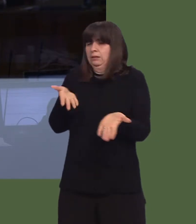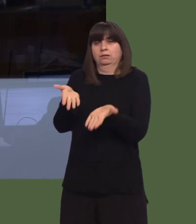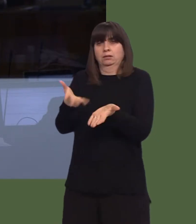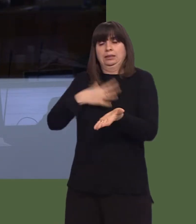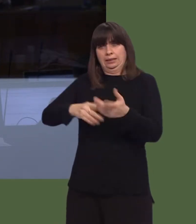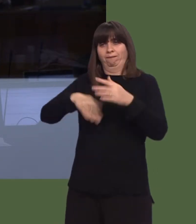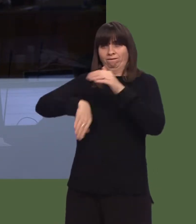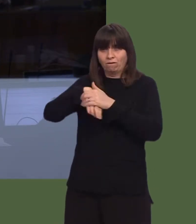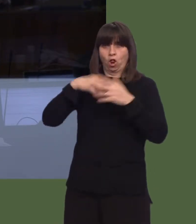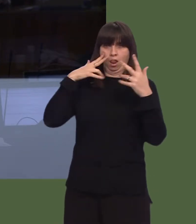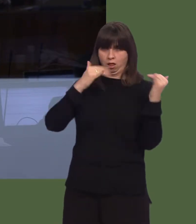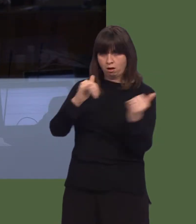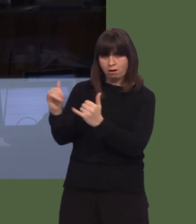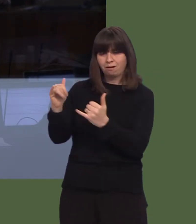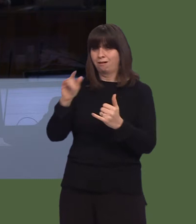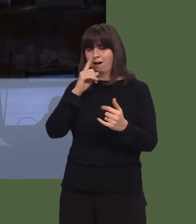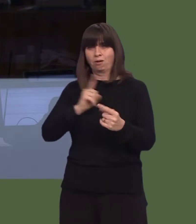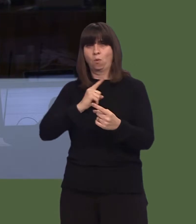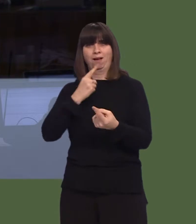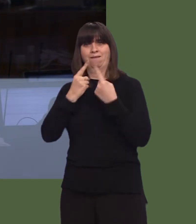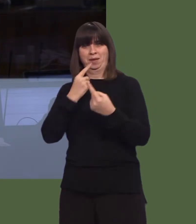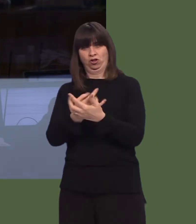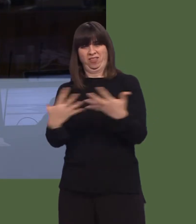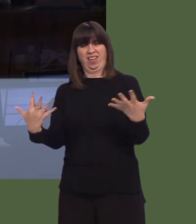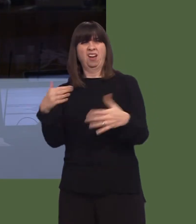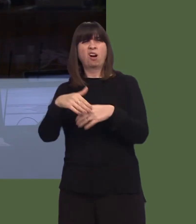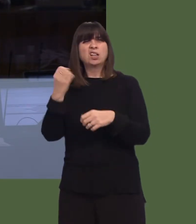scale of this problem. I think the data that's being used is around 10 years old.